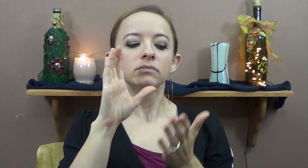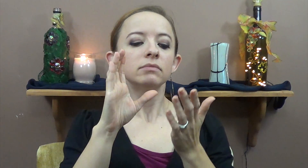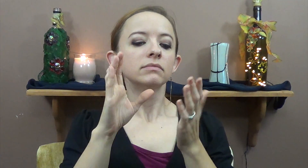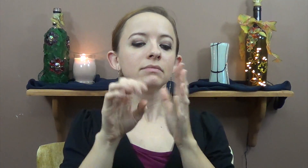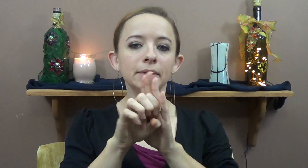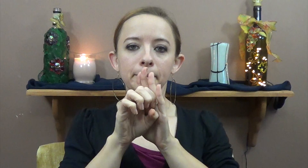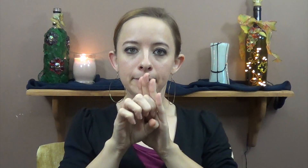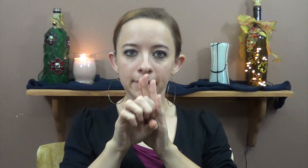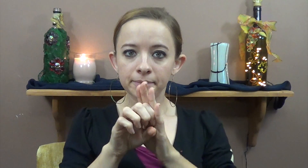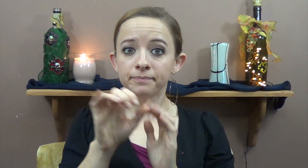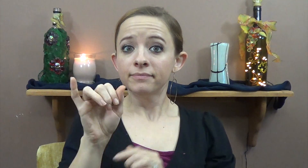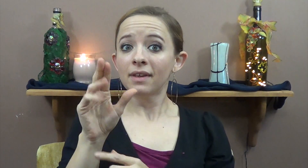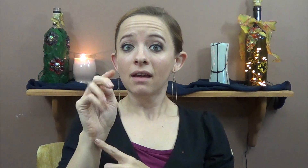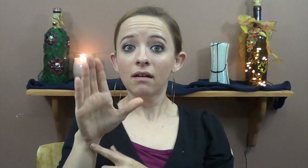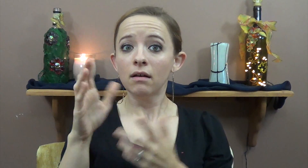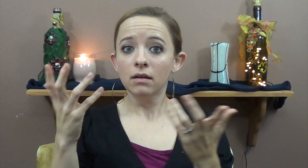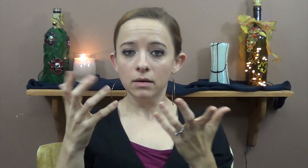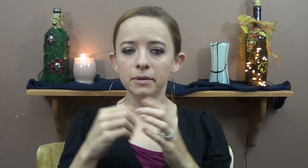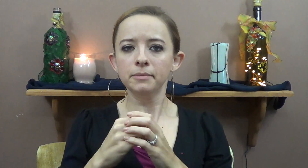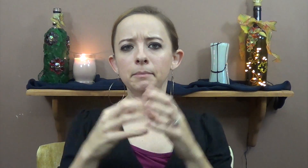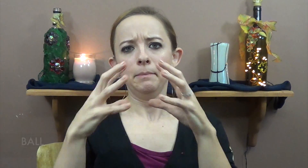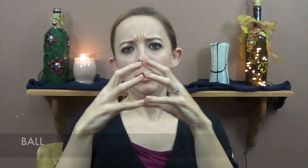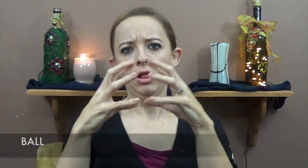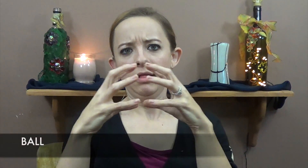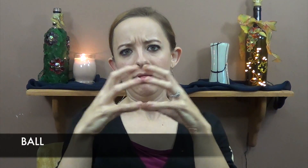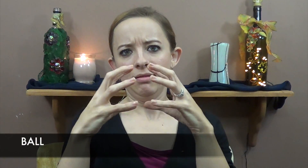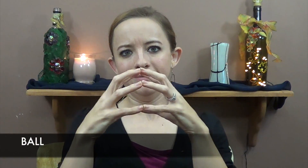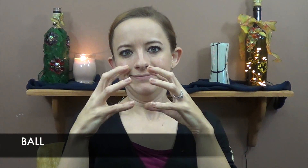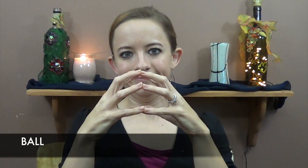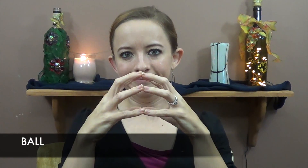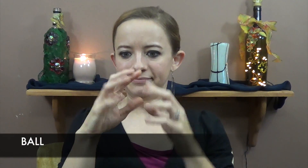iconic. So an example of an iconic sign would be like